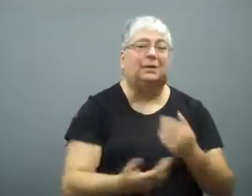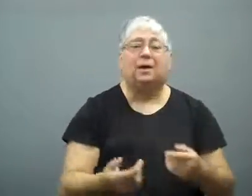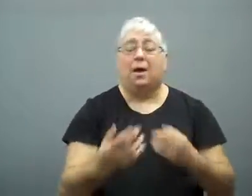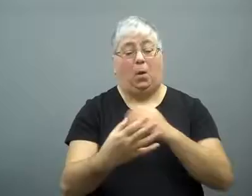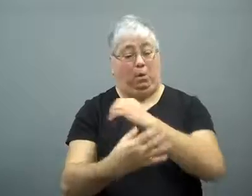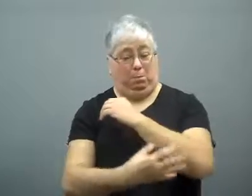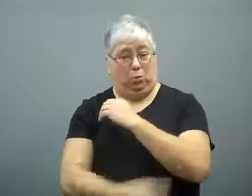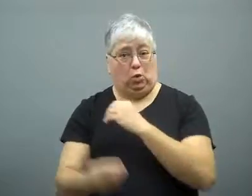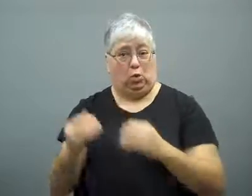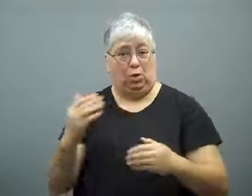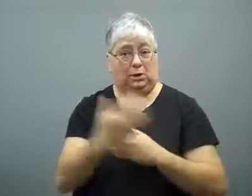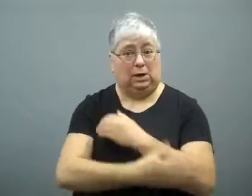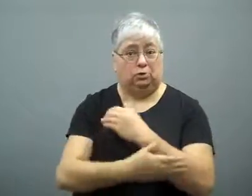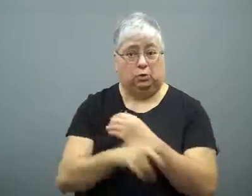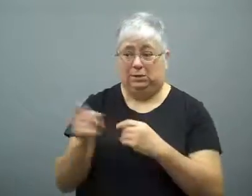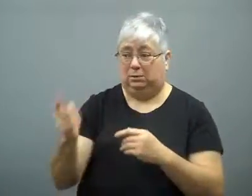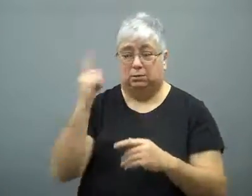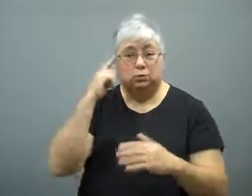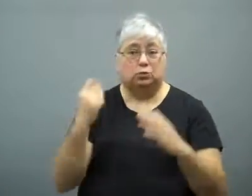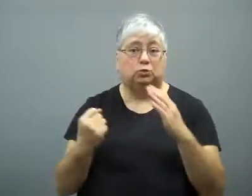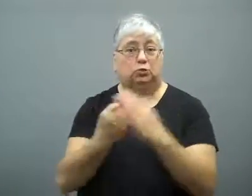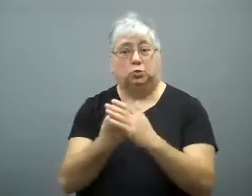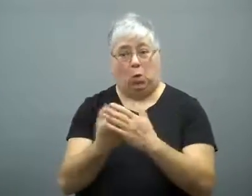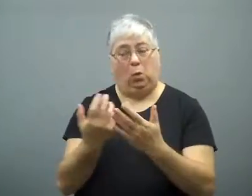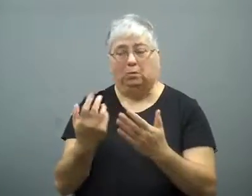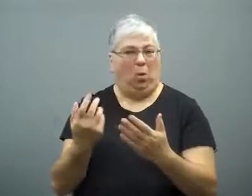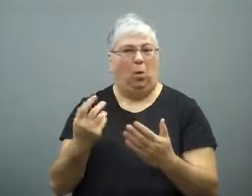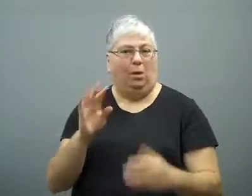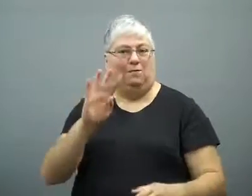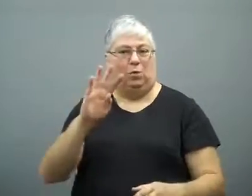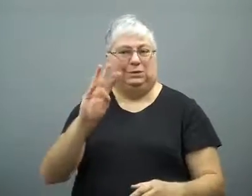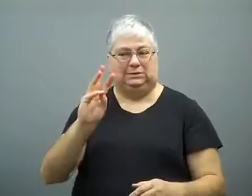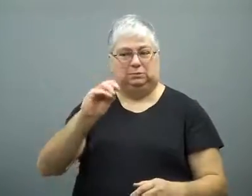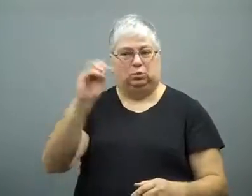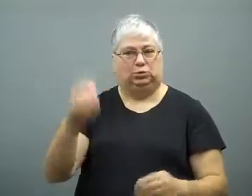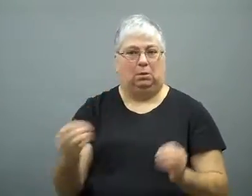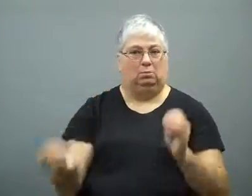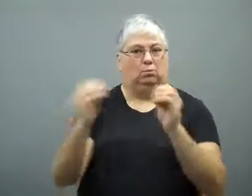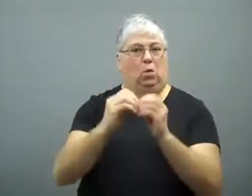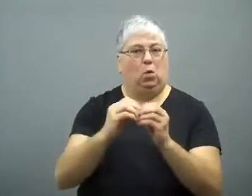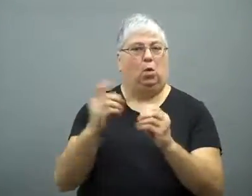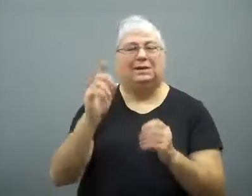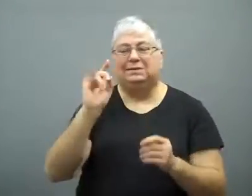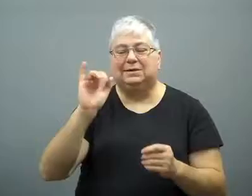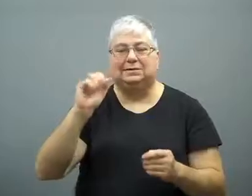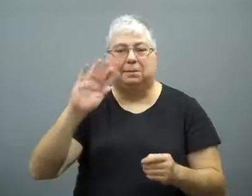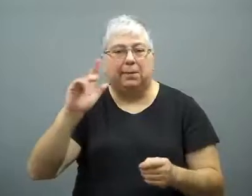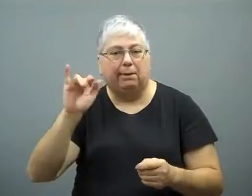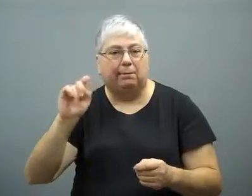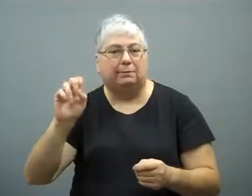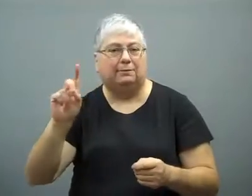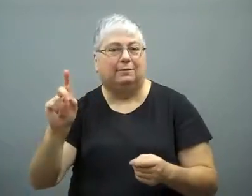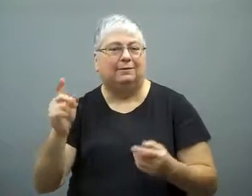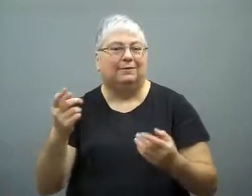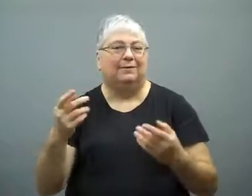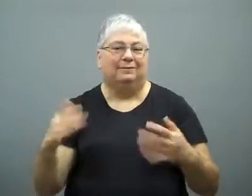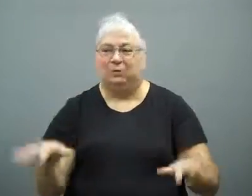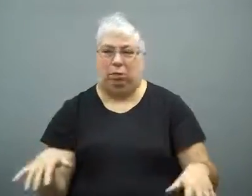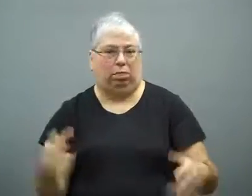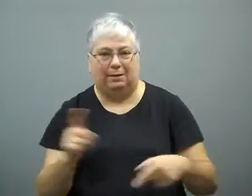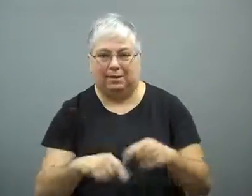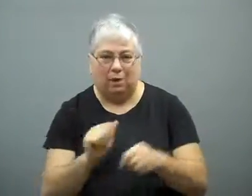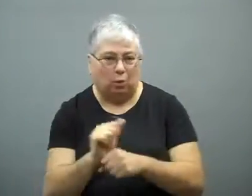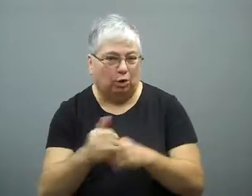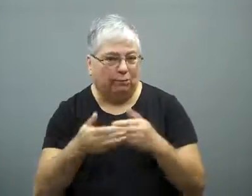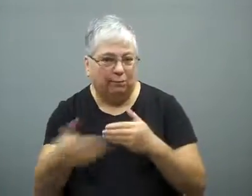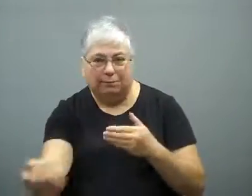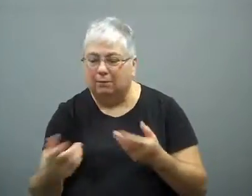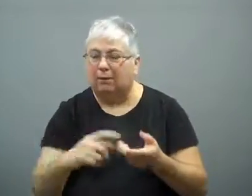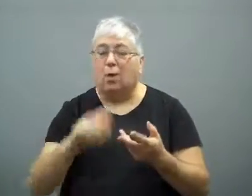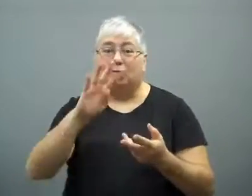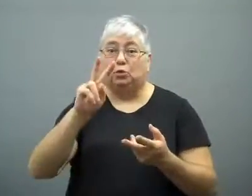Of stroke victims in poor countries, 46% more were disabled,